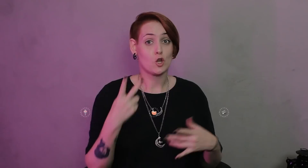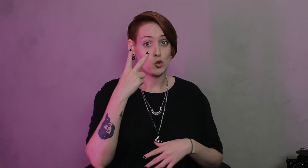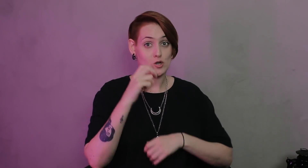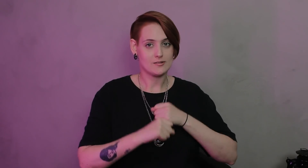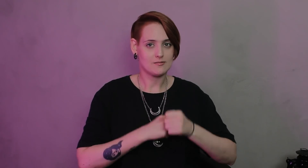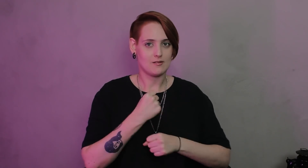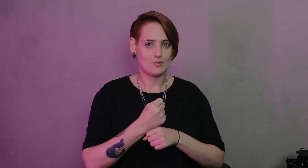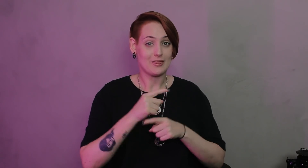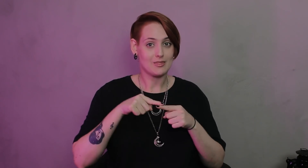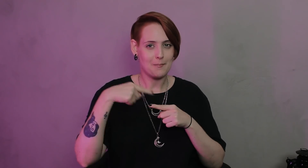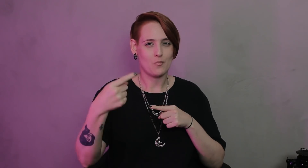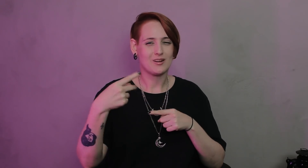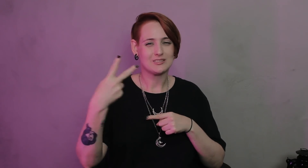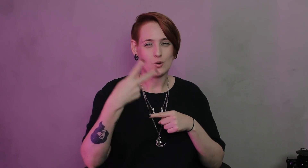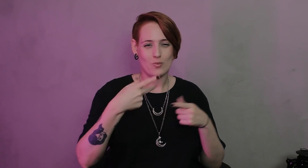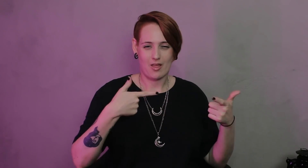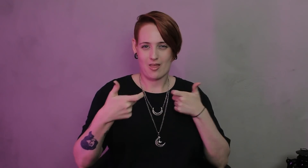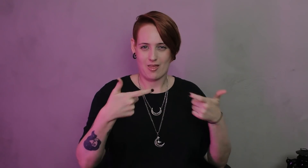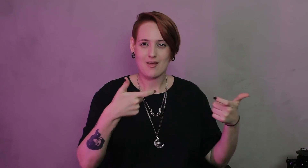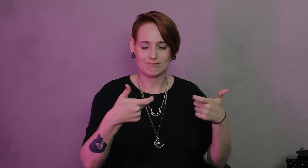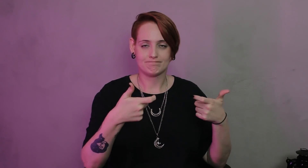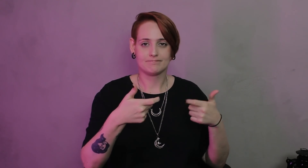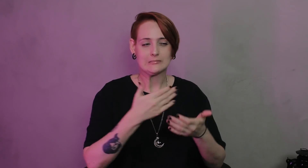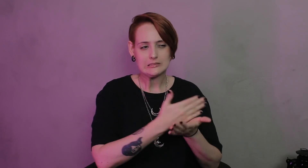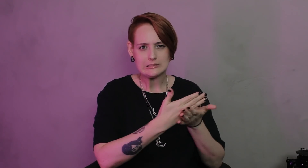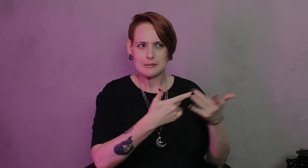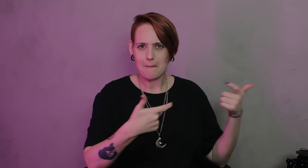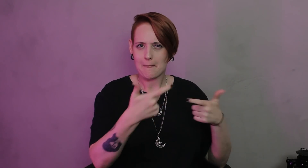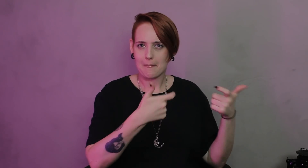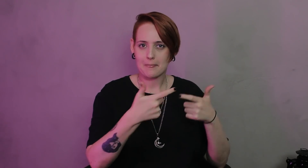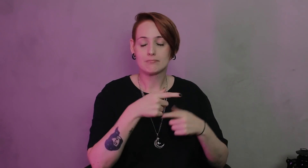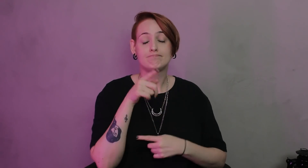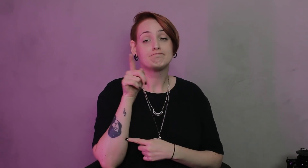Two years after the beginning of the Second World War,